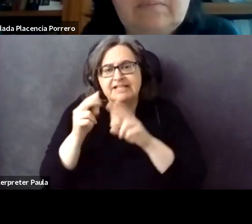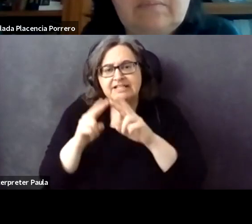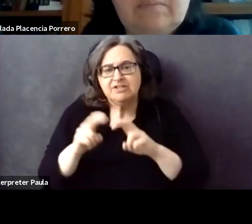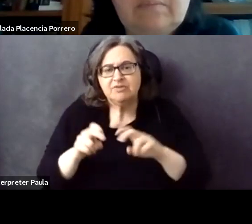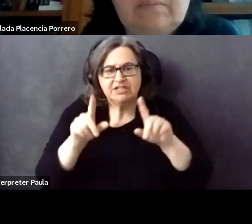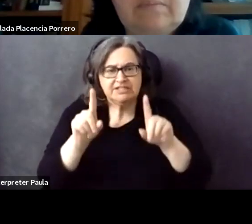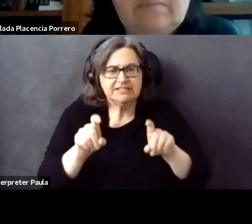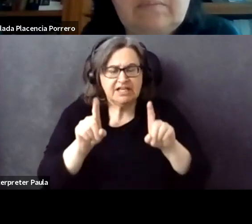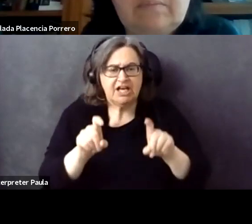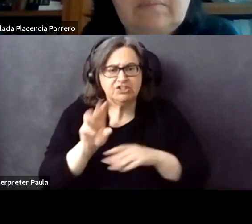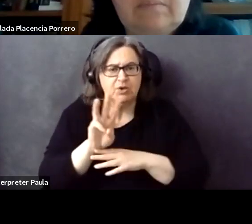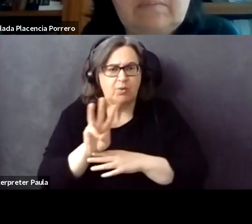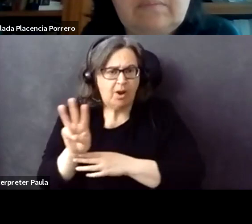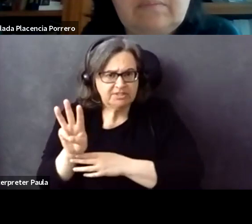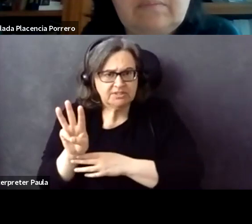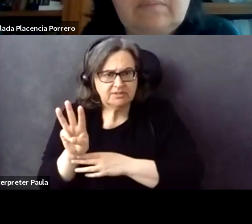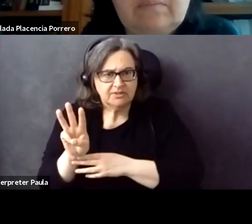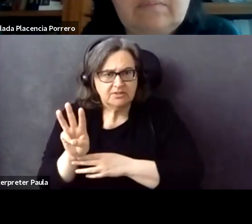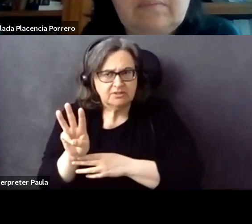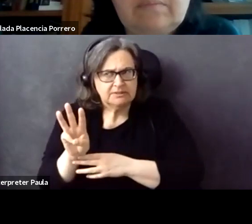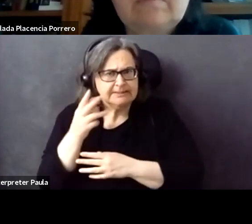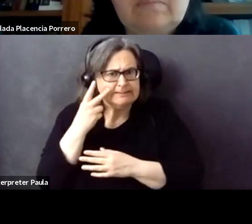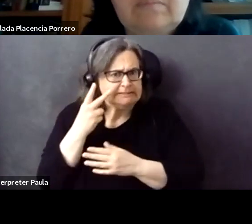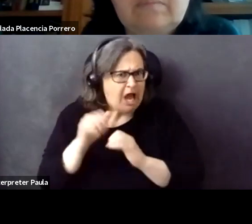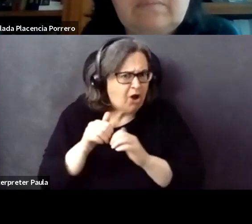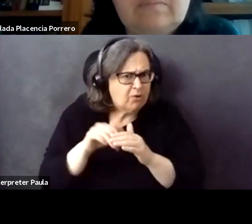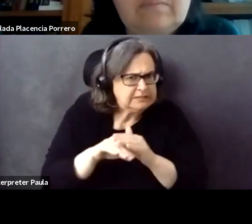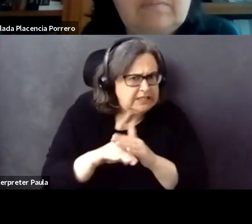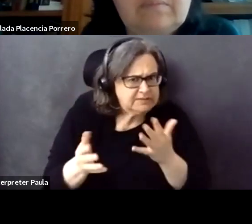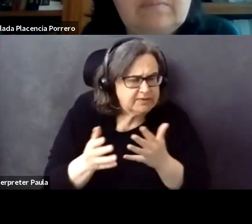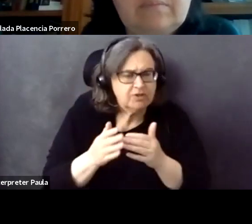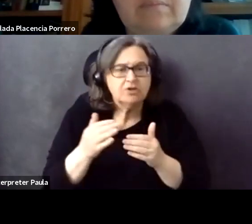an app for websites, a test for websites, a